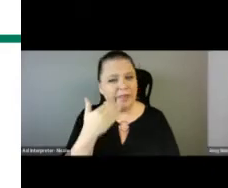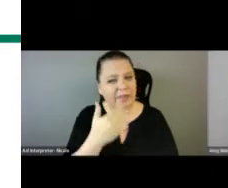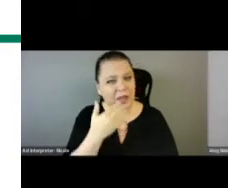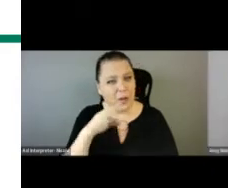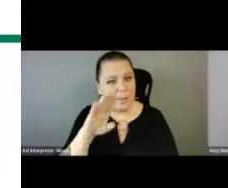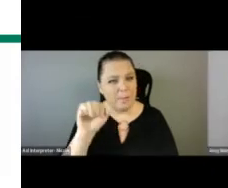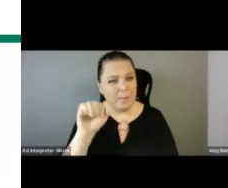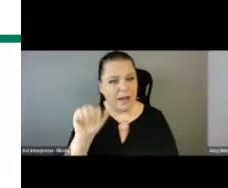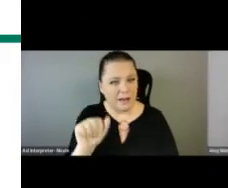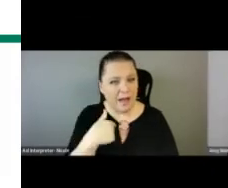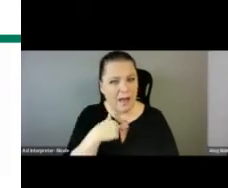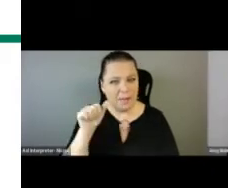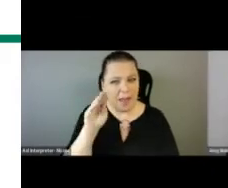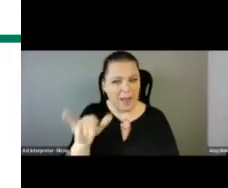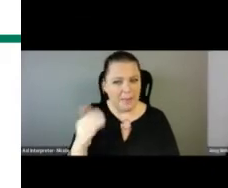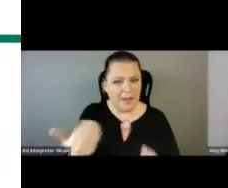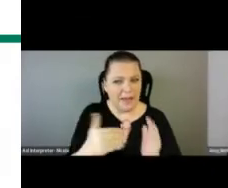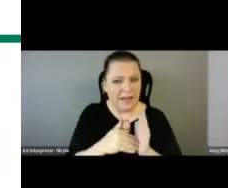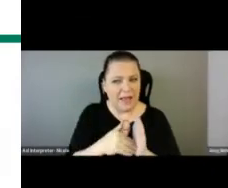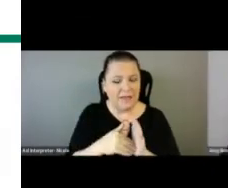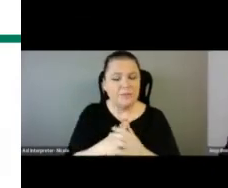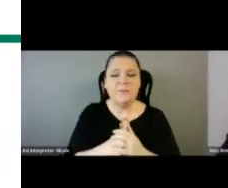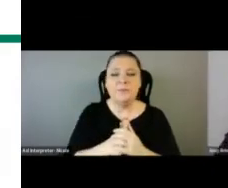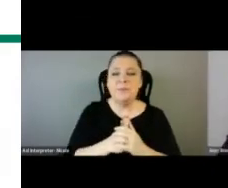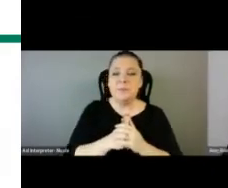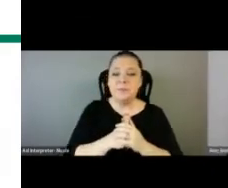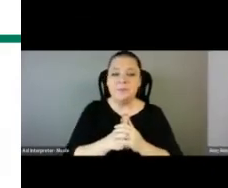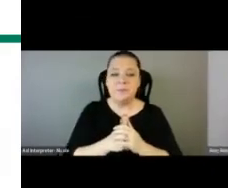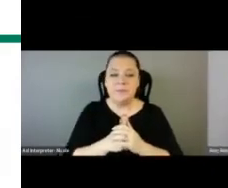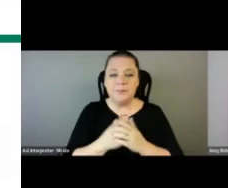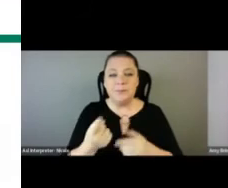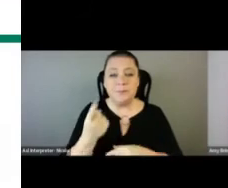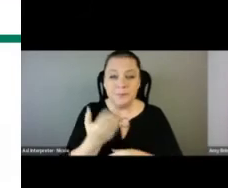this is Amy again. So one of the things I want to say before we